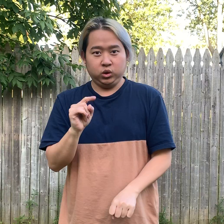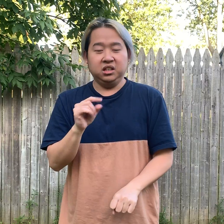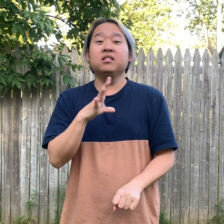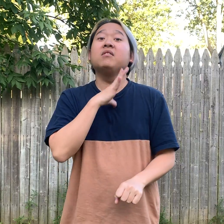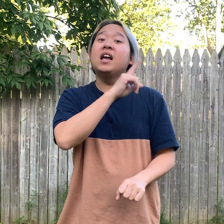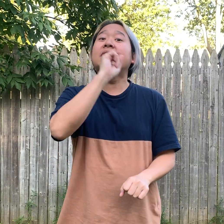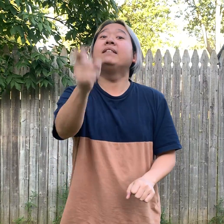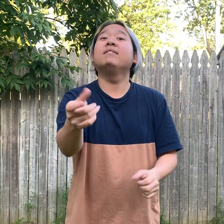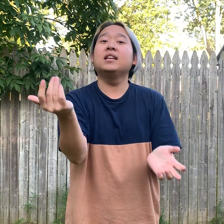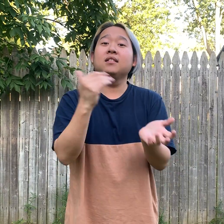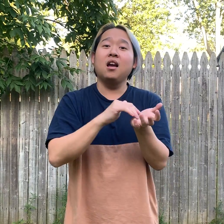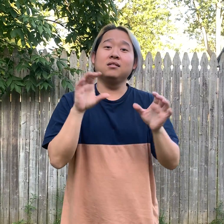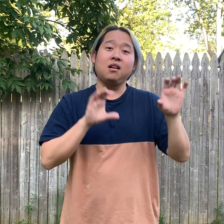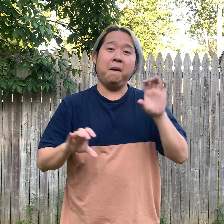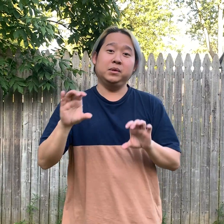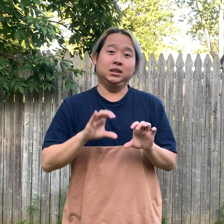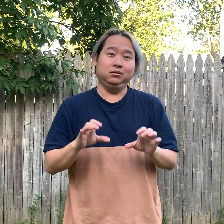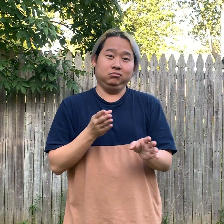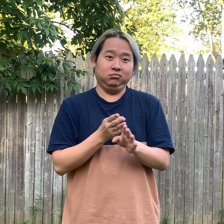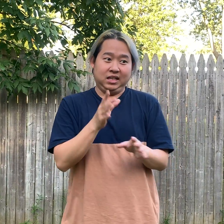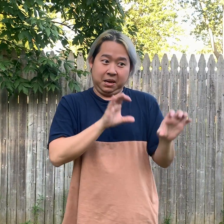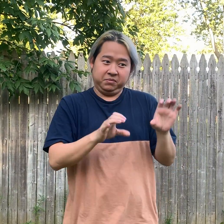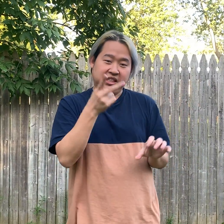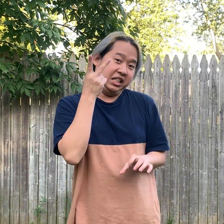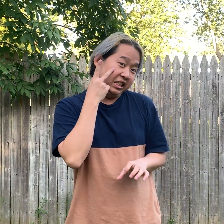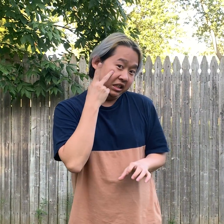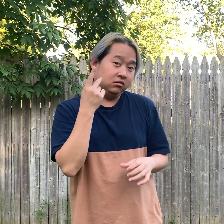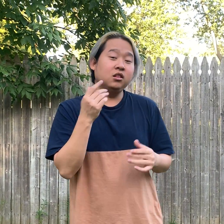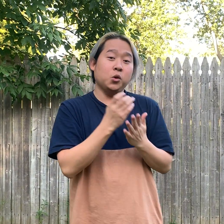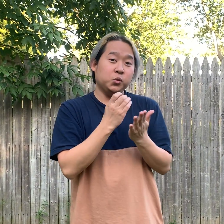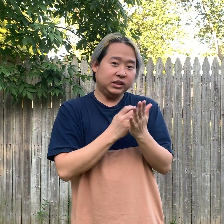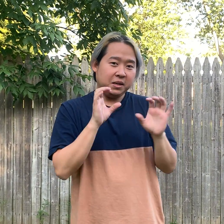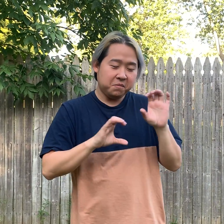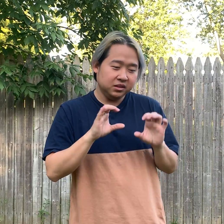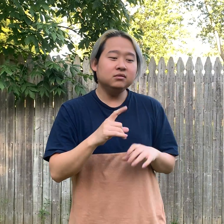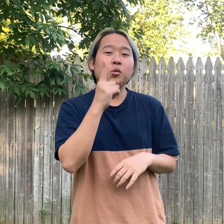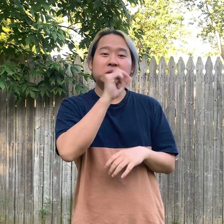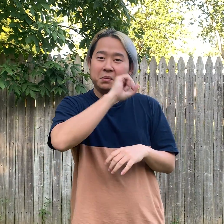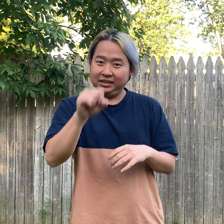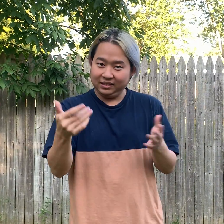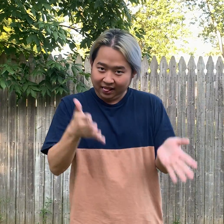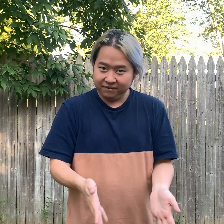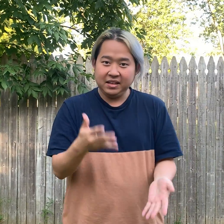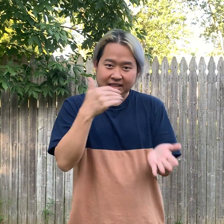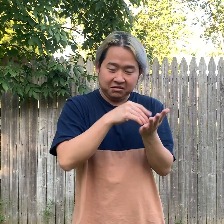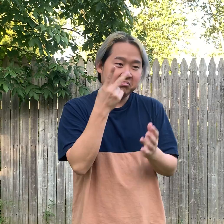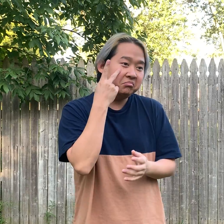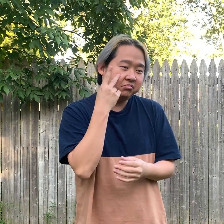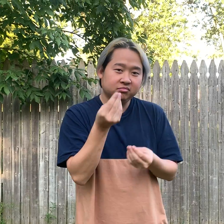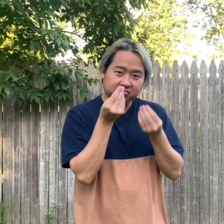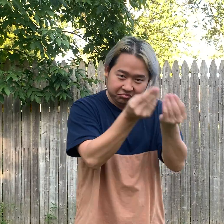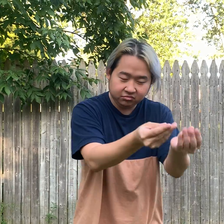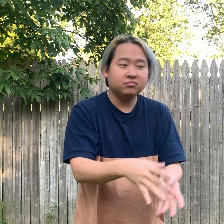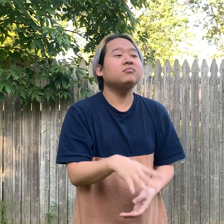that I was given a chance to take a chemistry class the following semester.